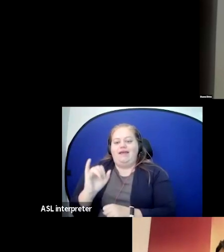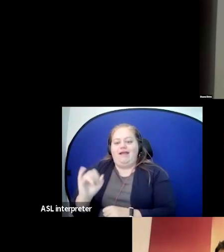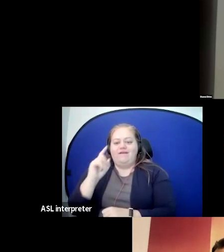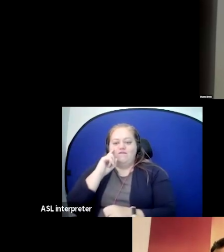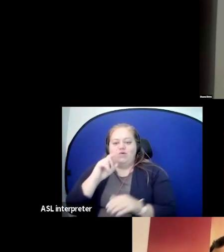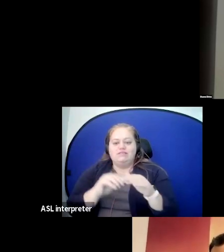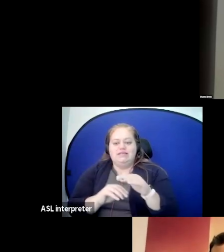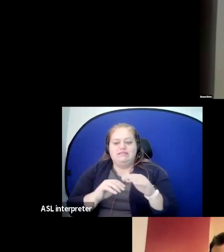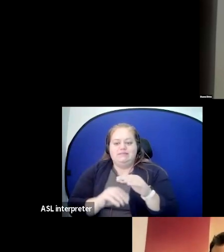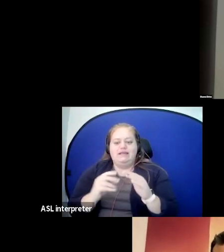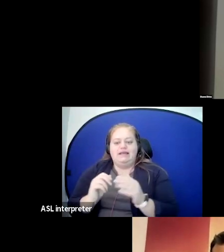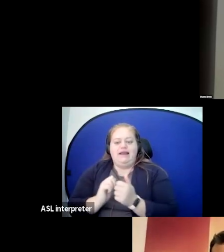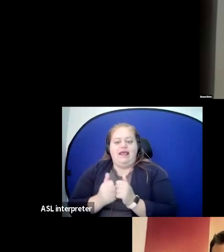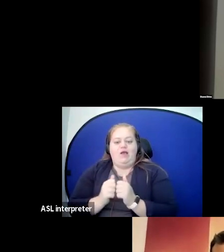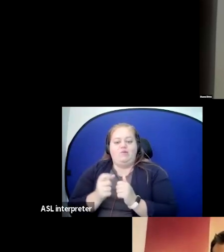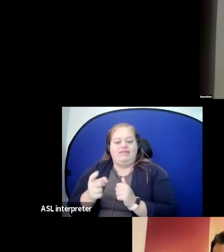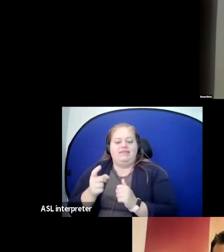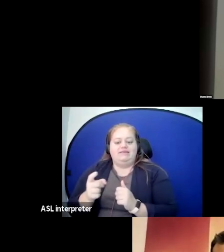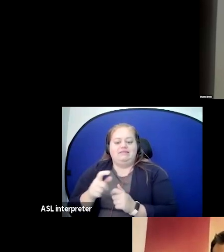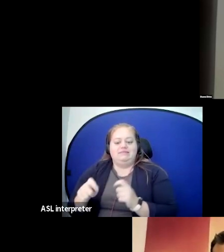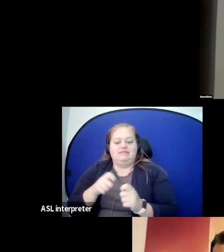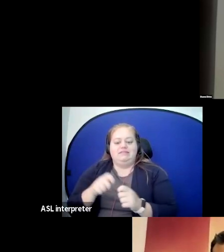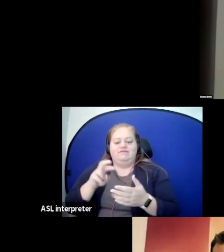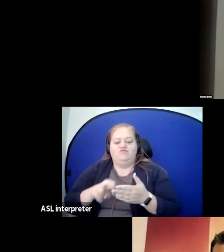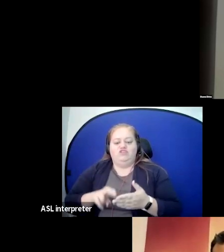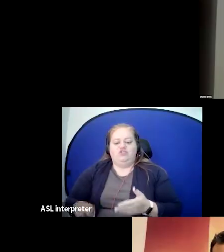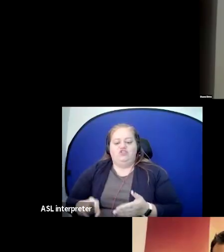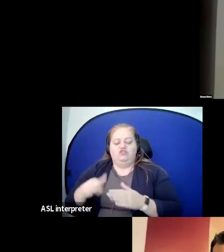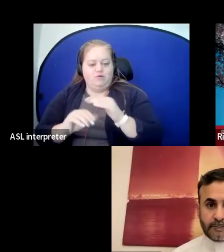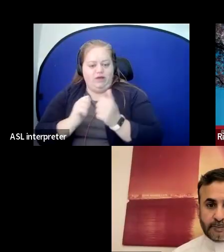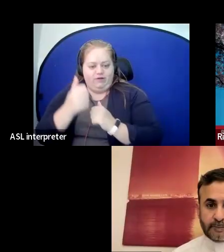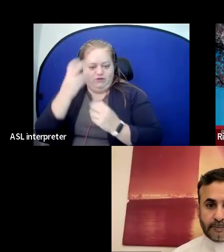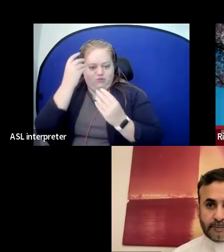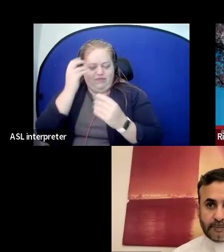And how did this particular research project take shape?"